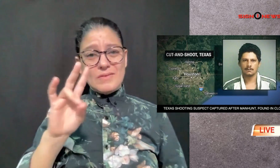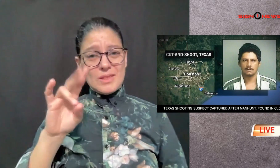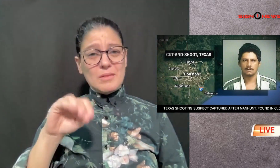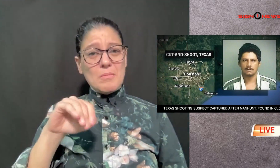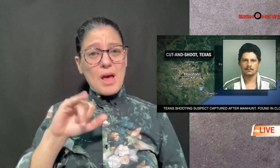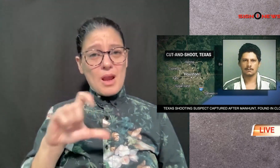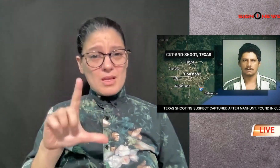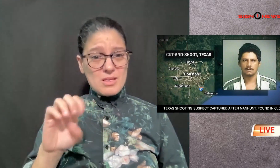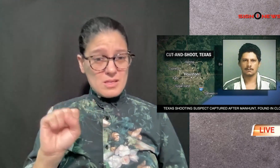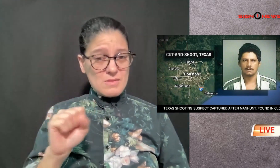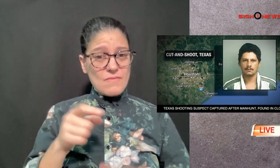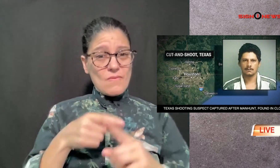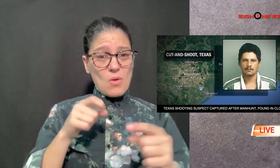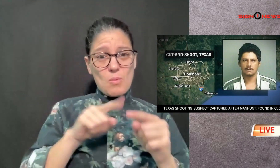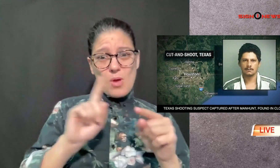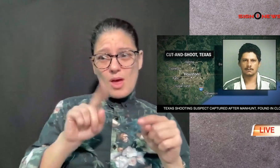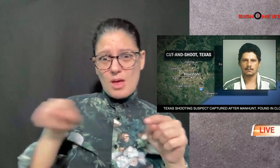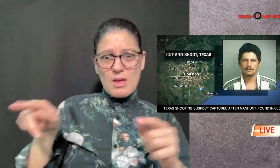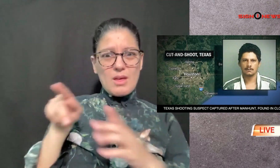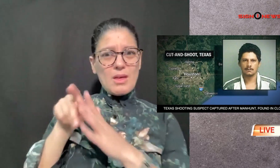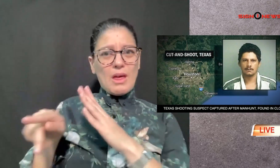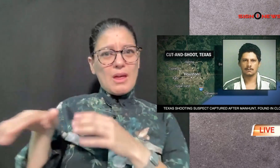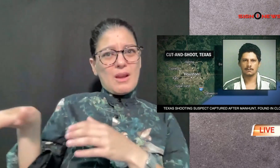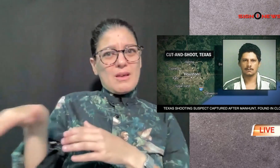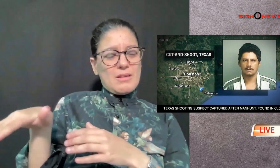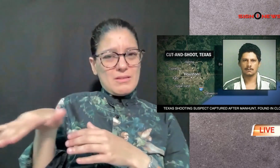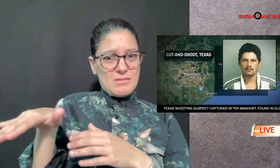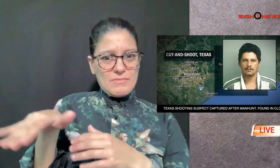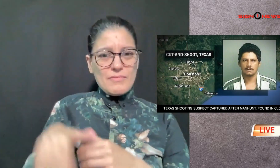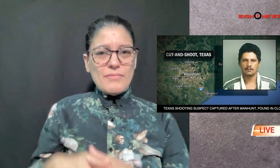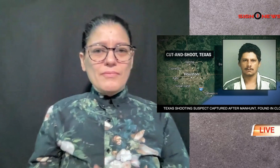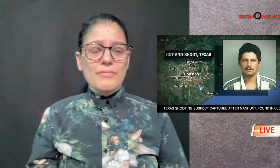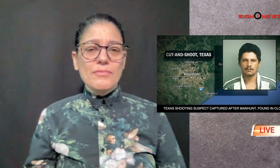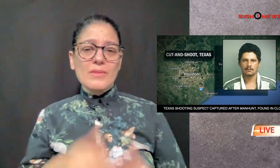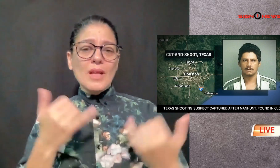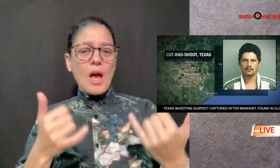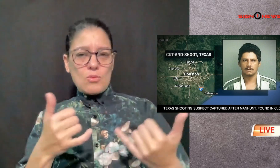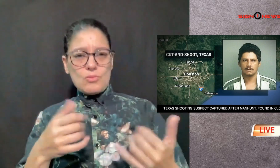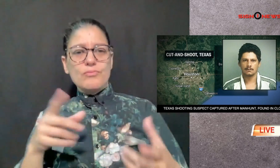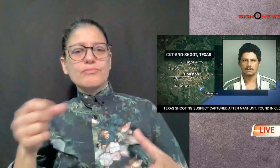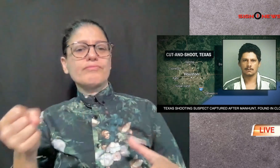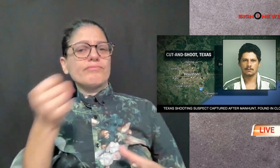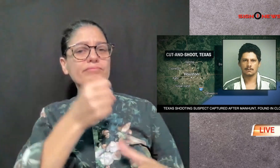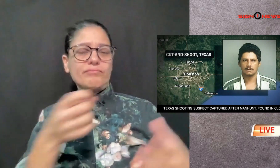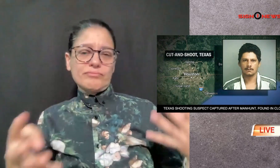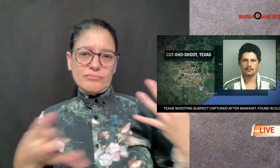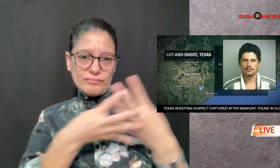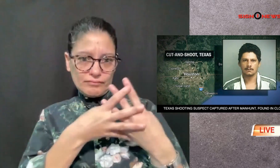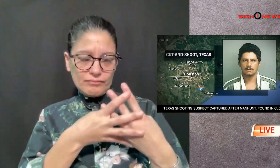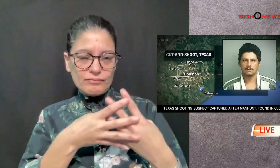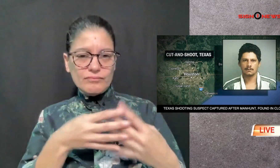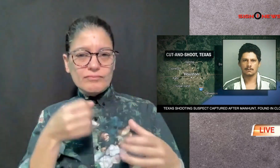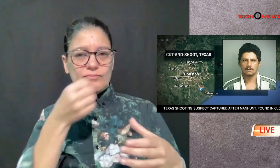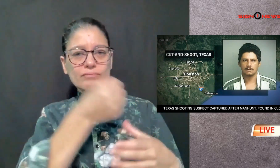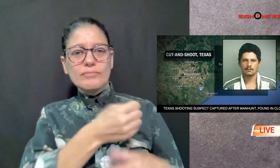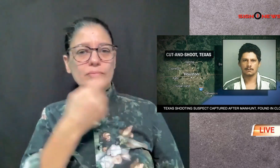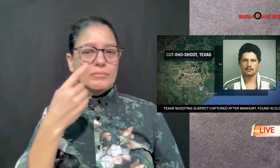17 miles from where the murders took place he is now in jail being held on a $5 million